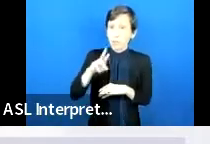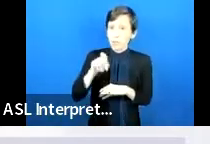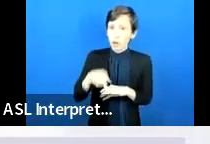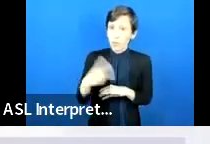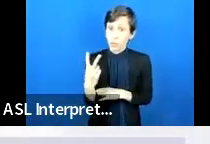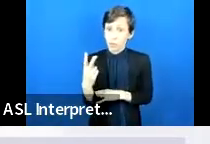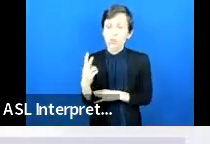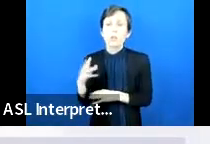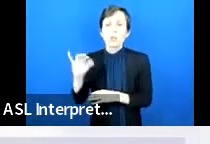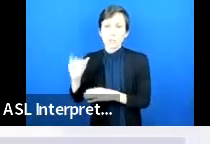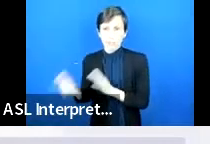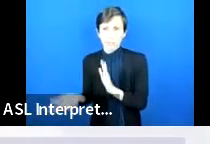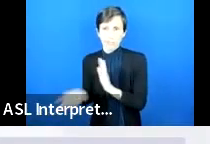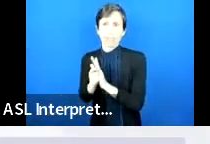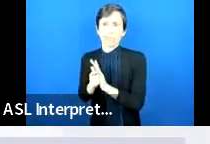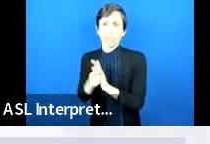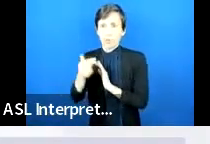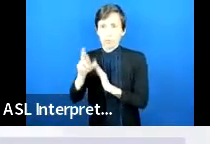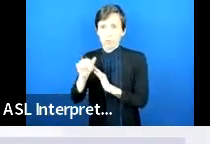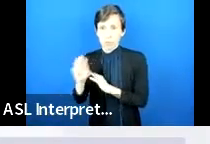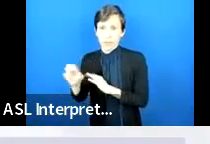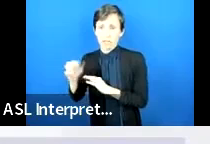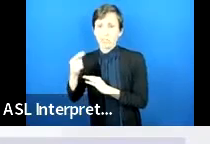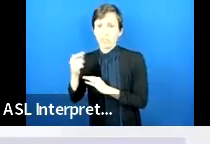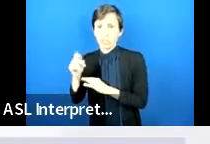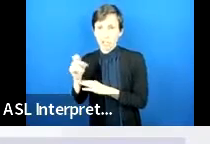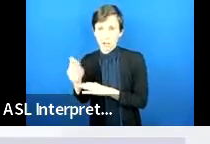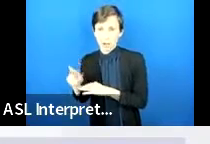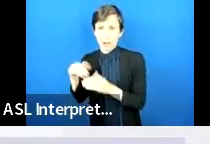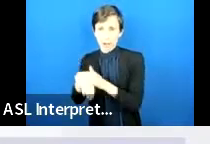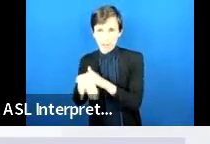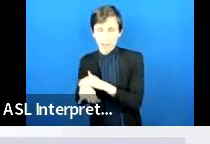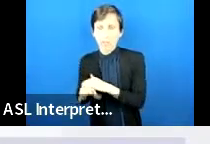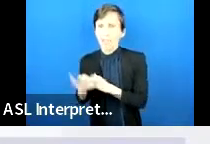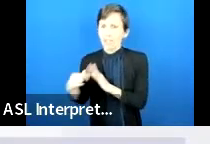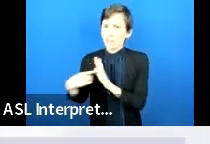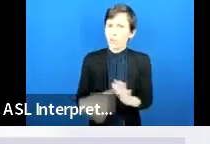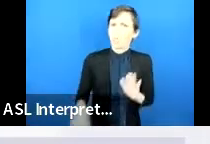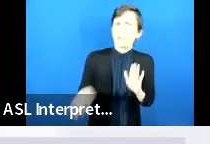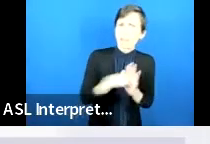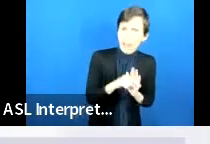and gender conscious admissions that was empirically shown to negatively impact enrollment for years